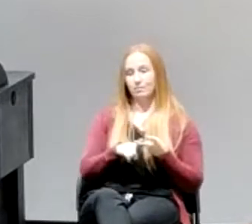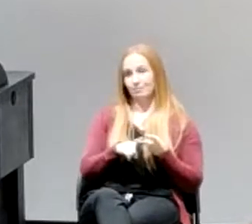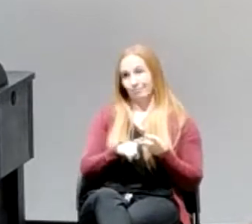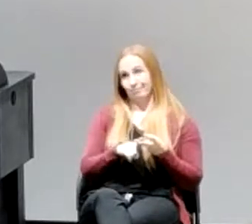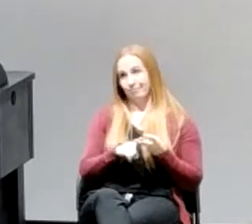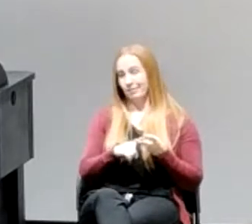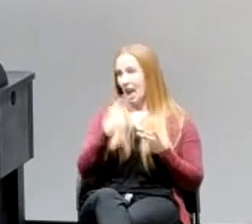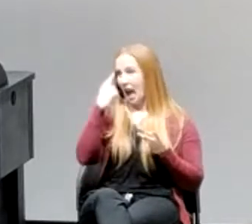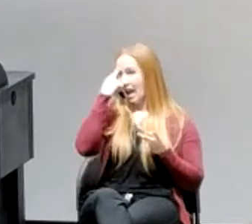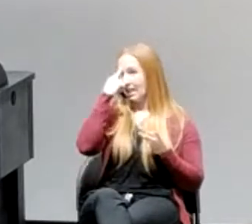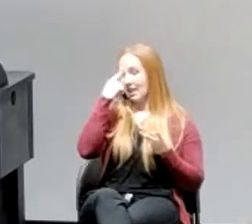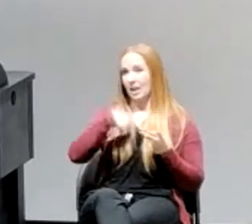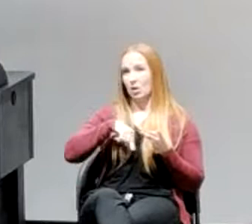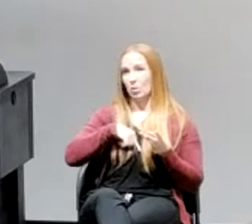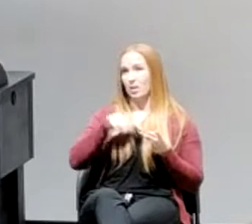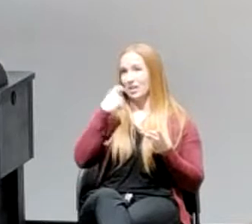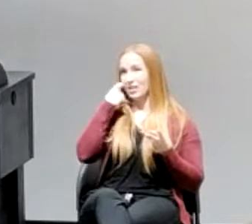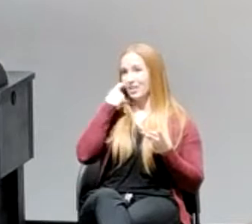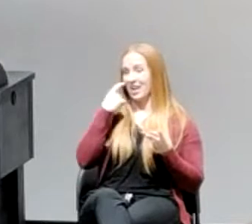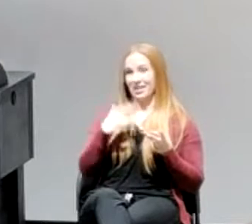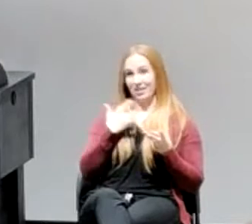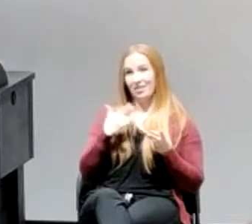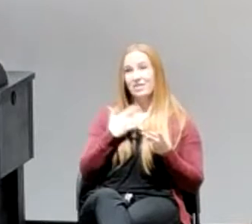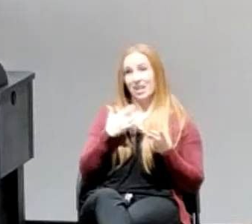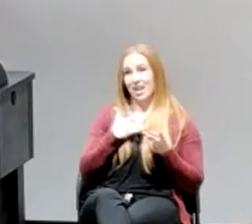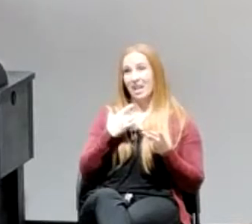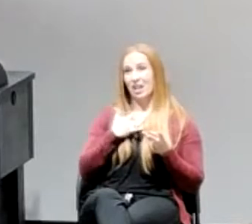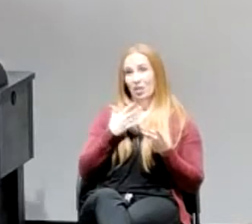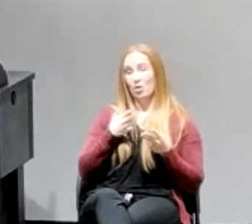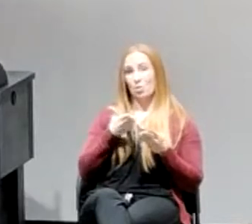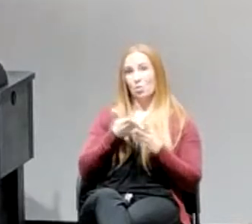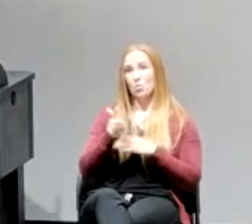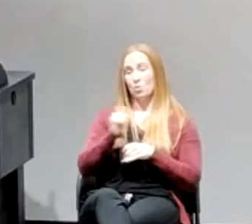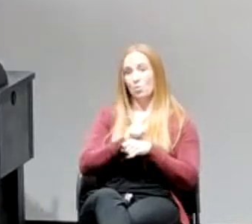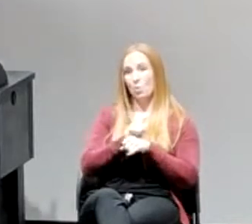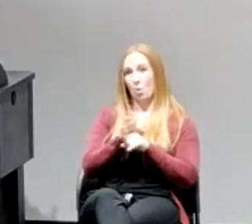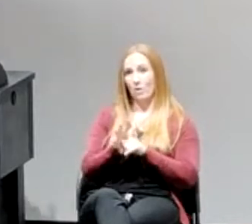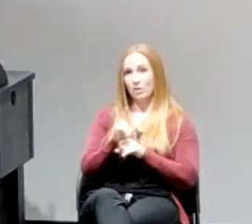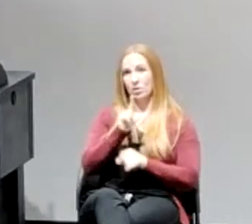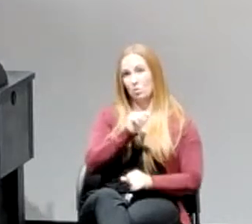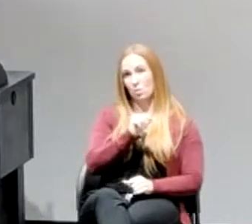We felt it deeply after 911. We felt it deeply after the great recession of 2008.